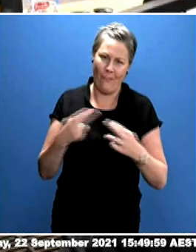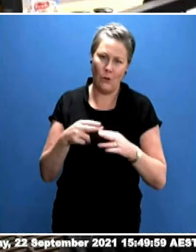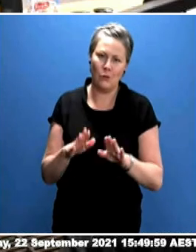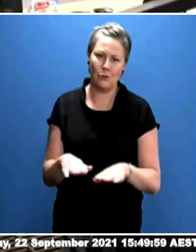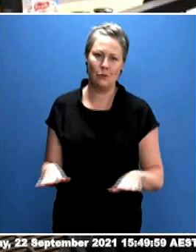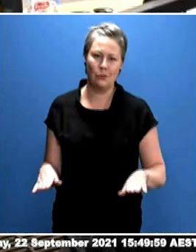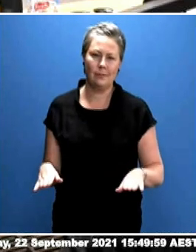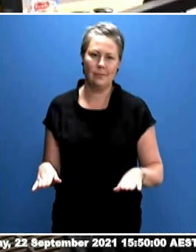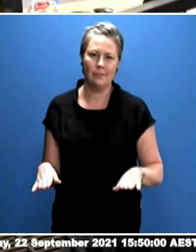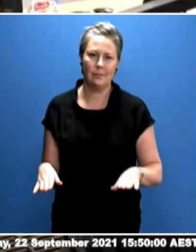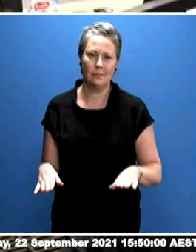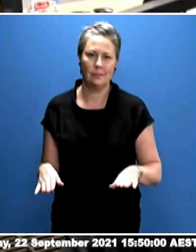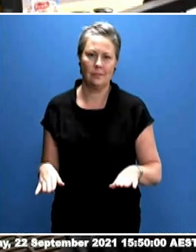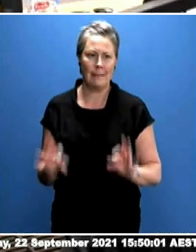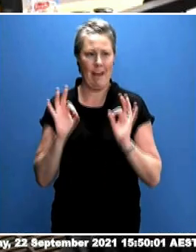particularly if they've been estranged from their family.